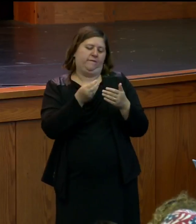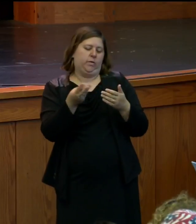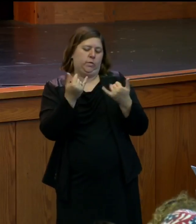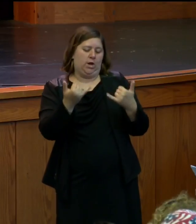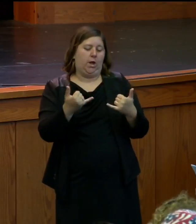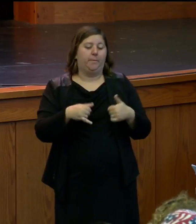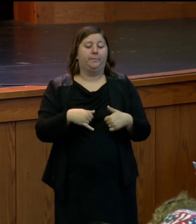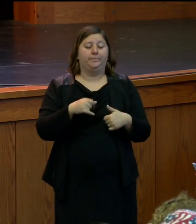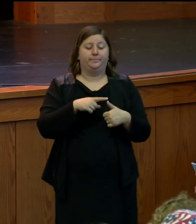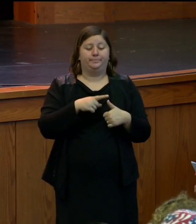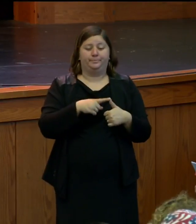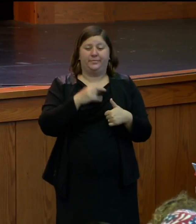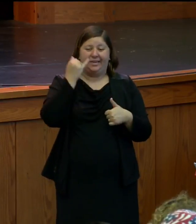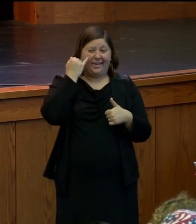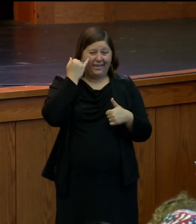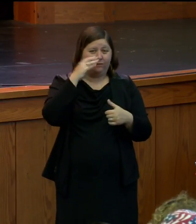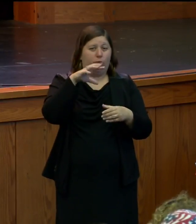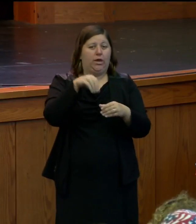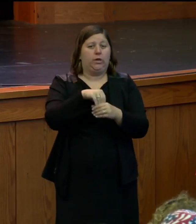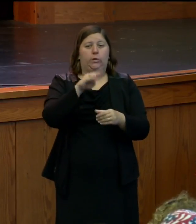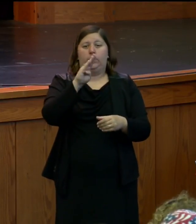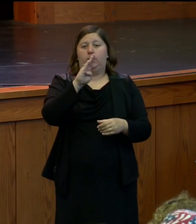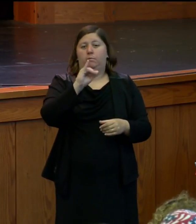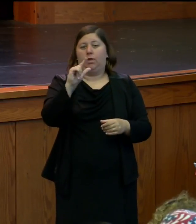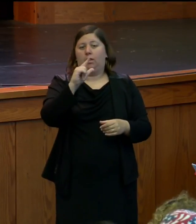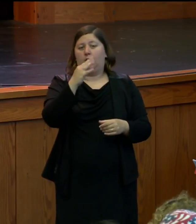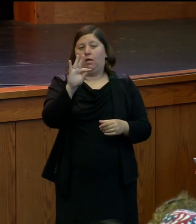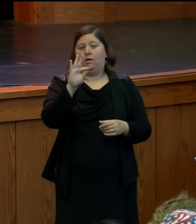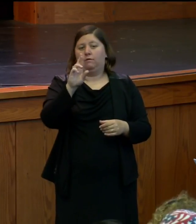IF WE ARE TO INCLUDE A BILL OF RIGHTS IN THE CONSTITUTION, I